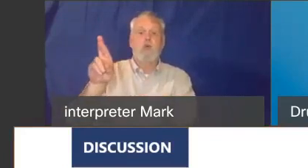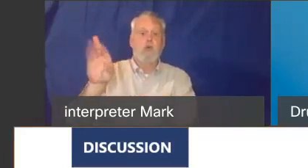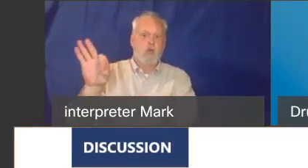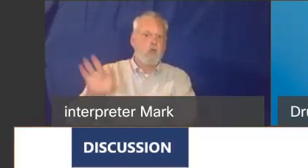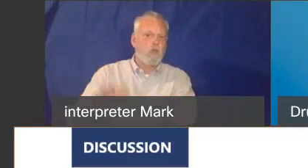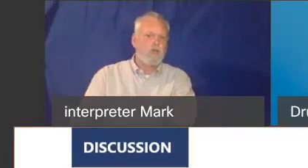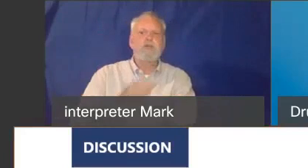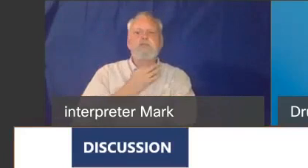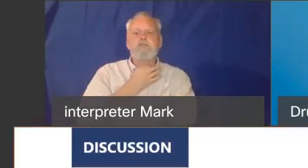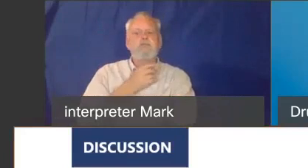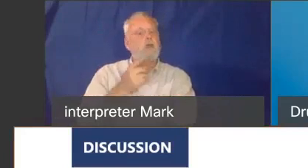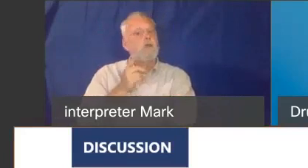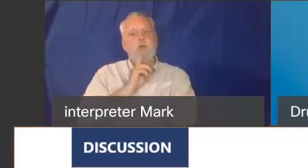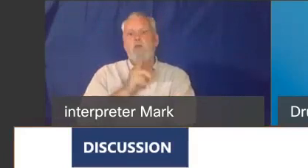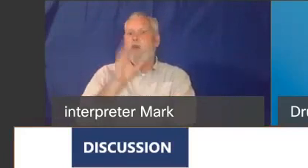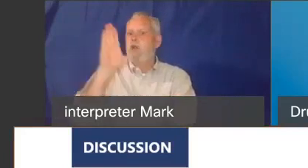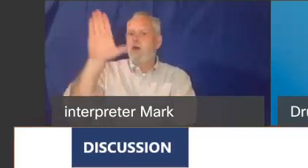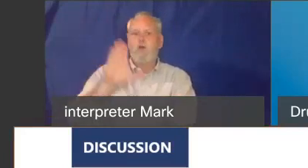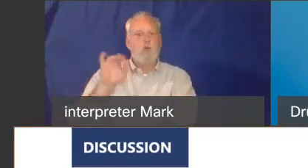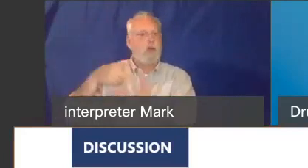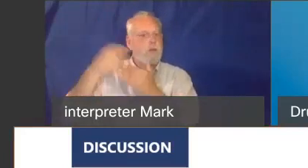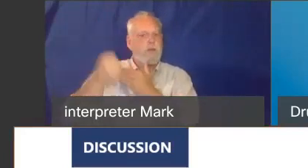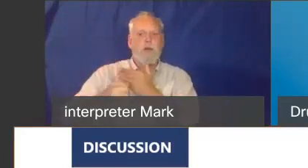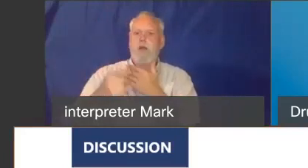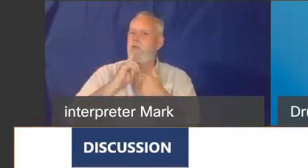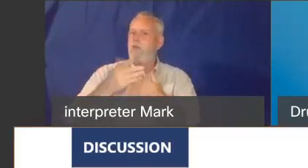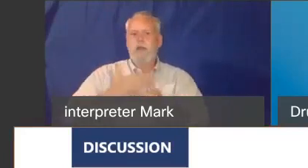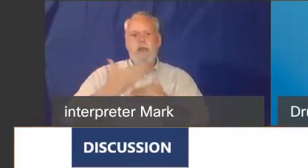This definitely is a really great project and I'm, I'm really happy with everything you all said.